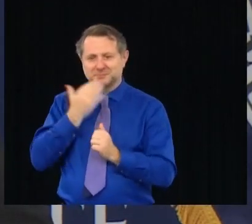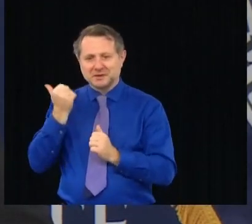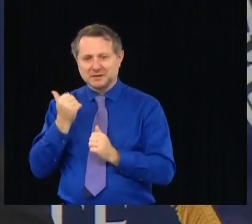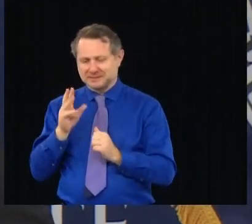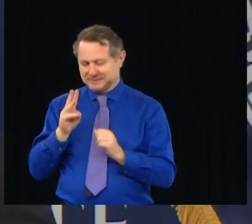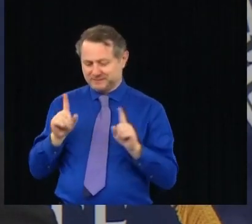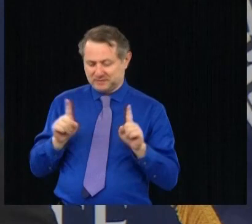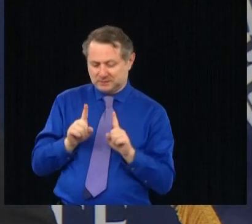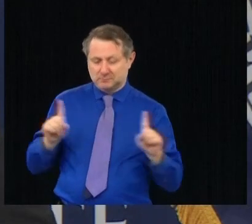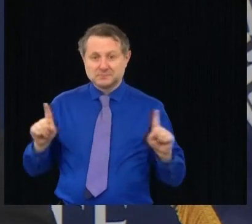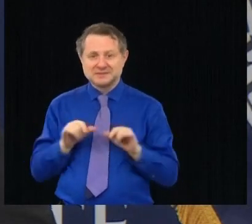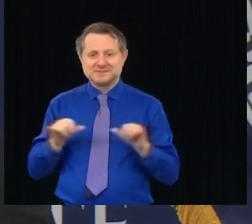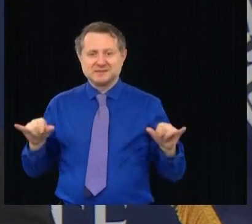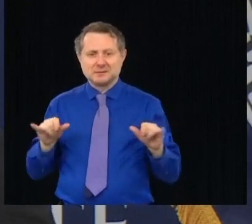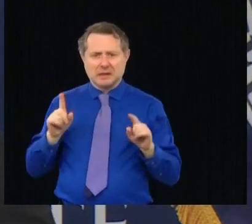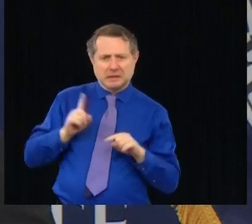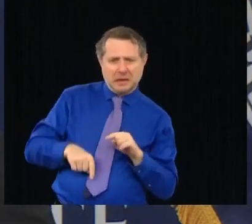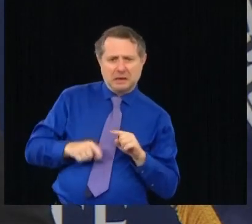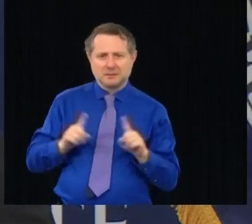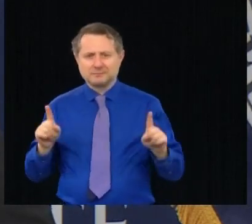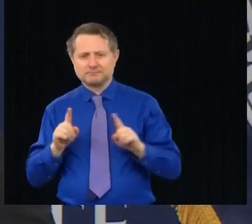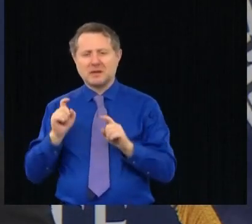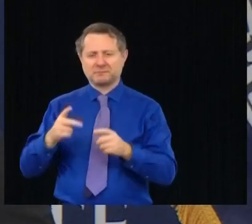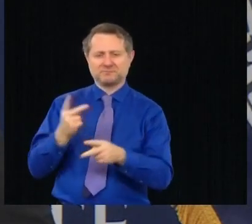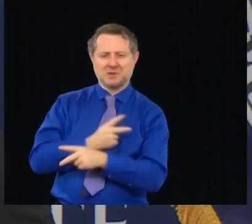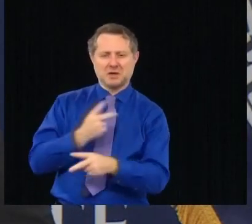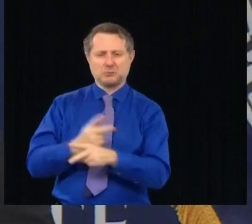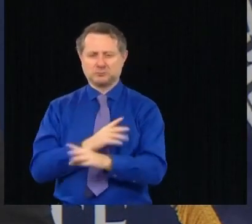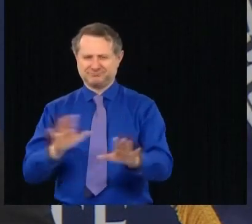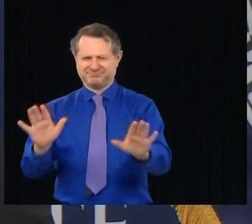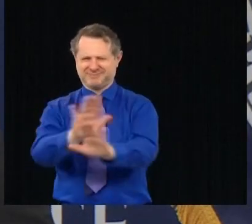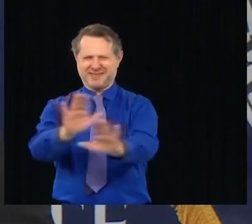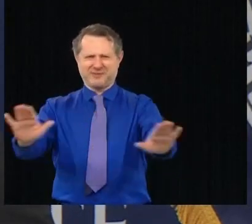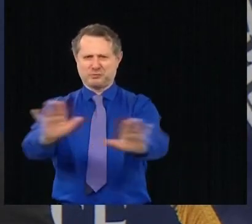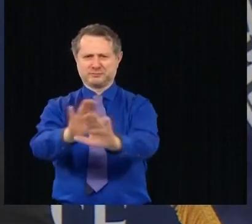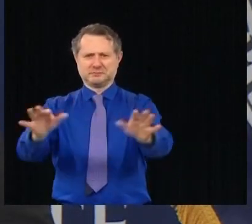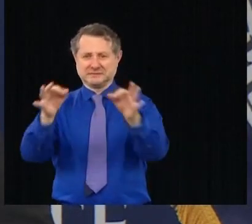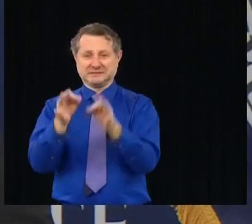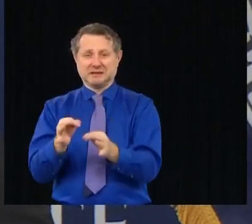NEED TO HAVE CUSTOMIZED AND HOW DO I INTERPRET SIX FEET?